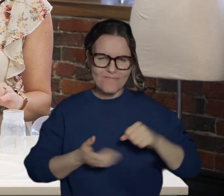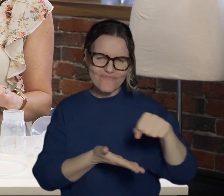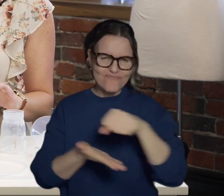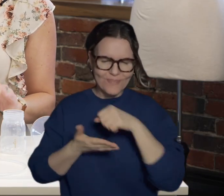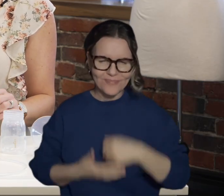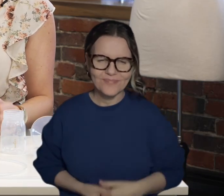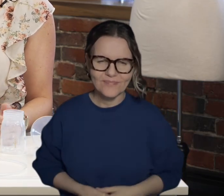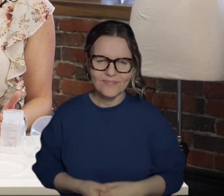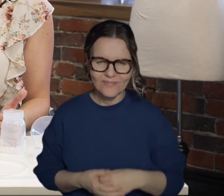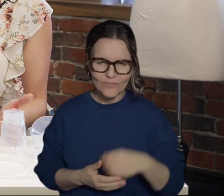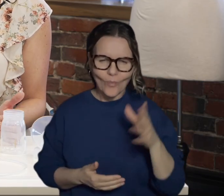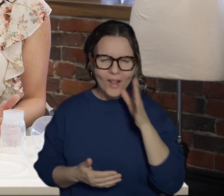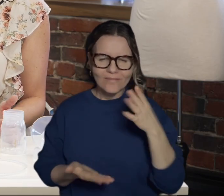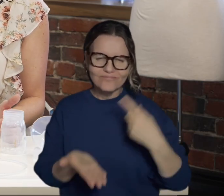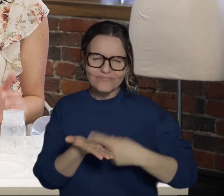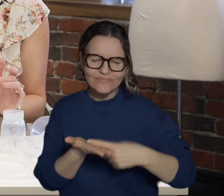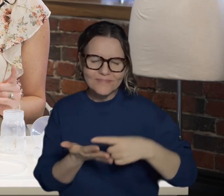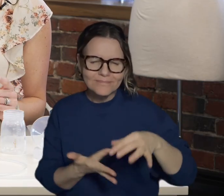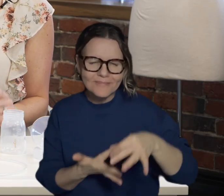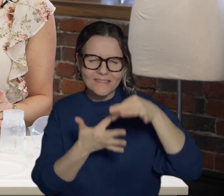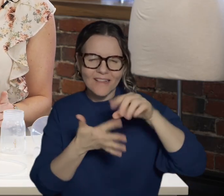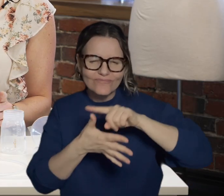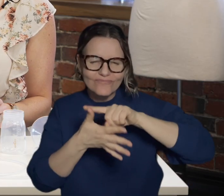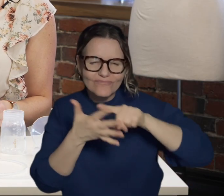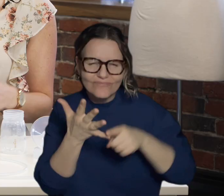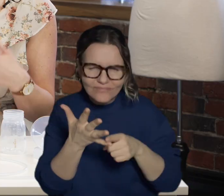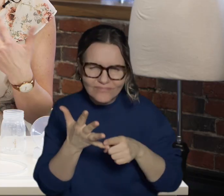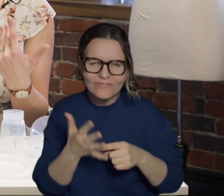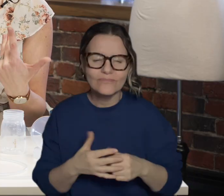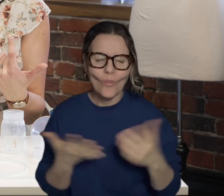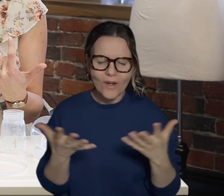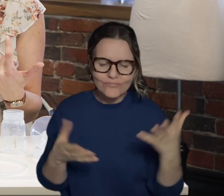go through this pump today we're going to talk about the special features of it what's included